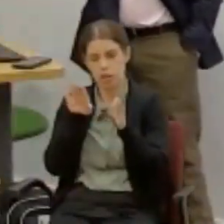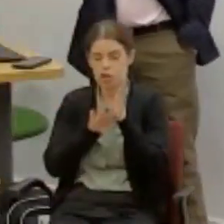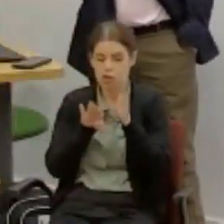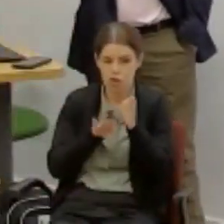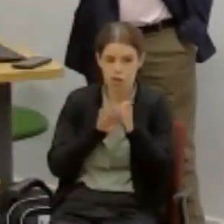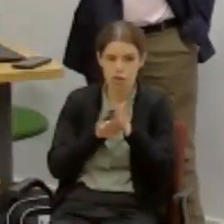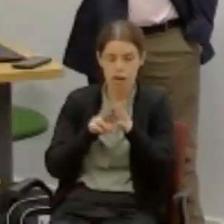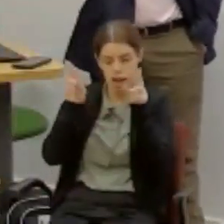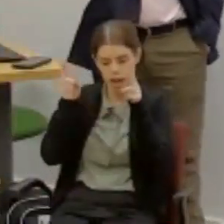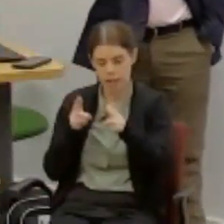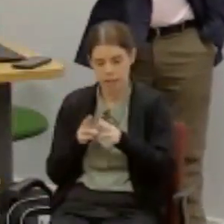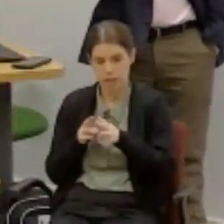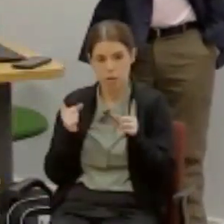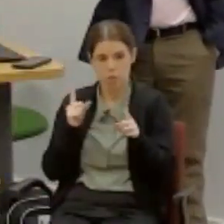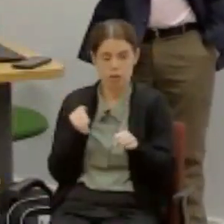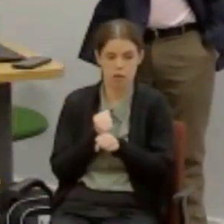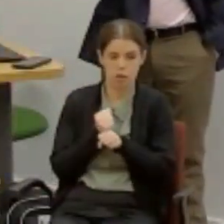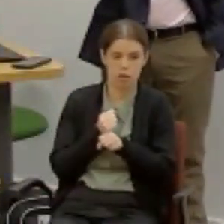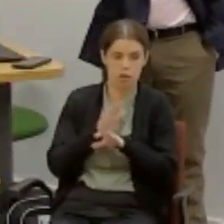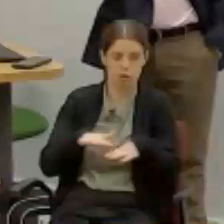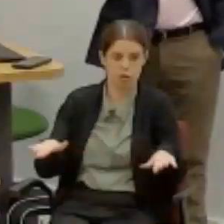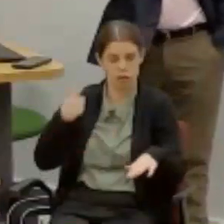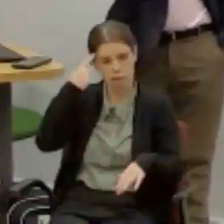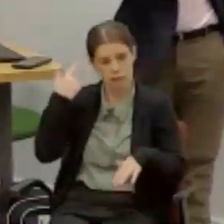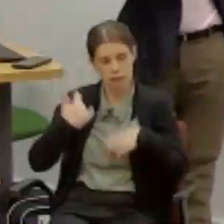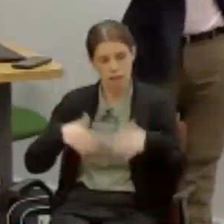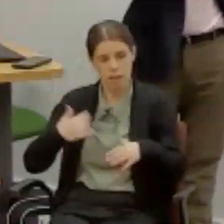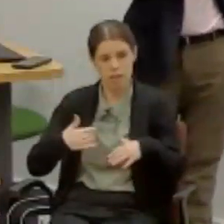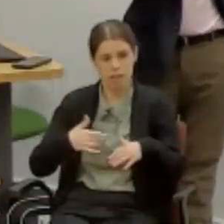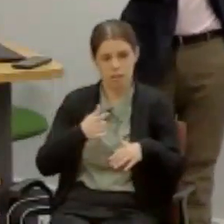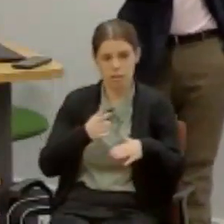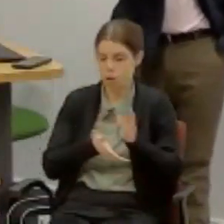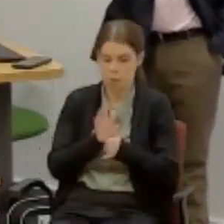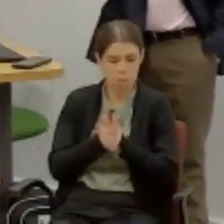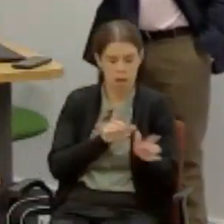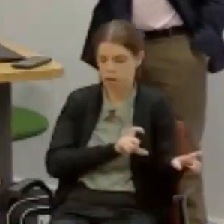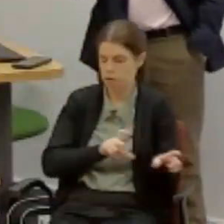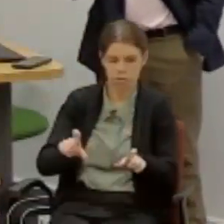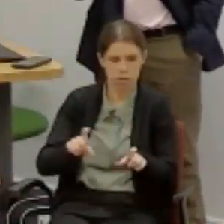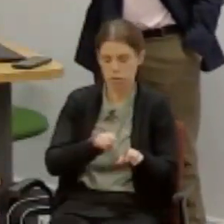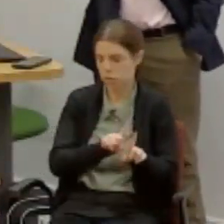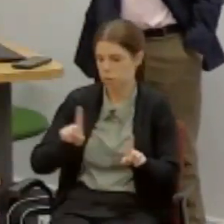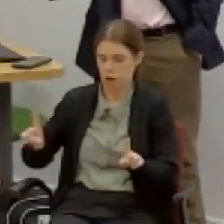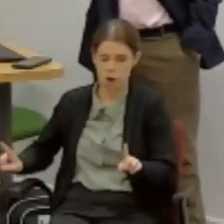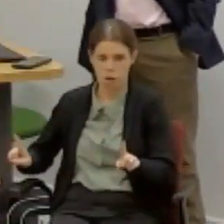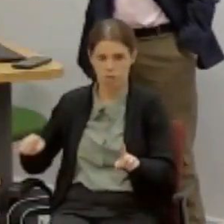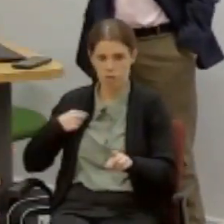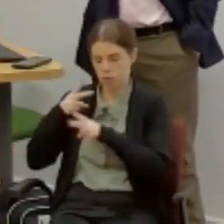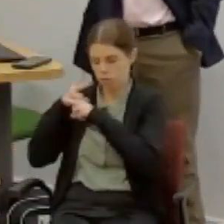possible. And what do you do about kids who might have a head injury will take them straight off the park to look after them. Make sure they'll go back and play, and we'll keep right for at least 3 weeks.